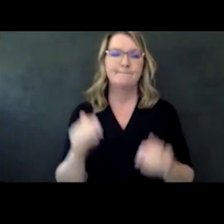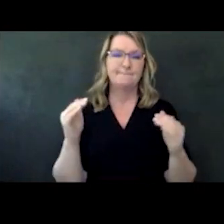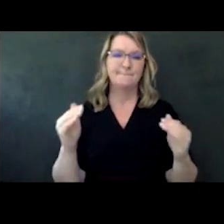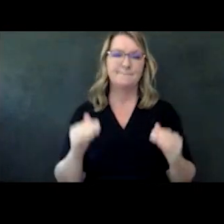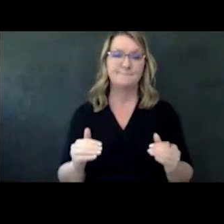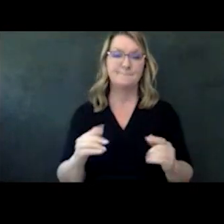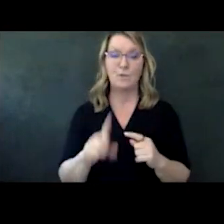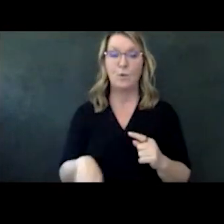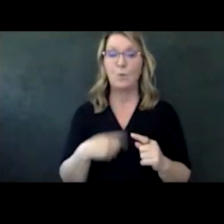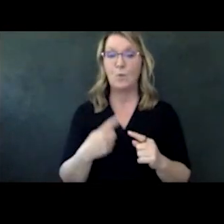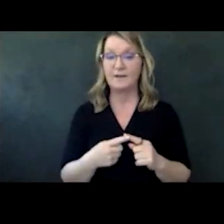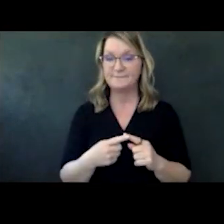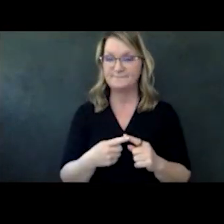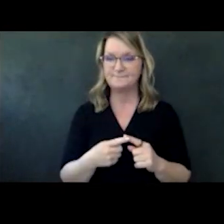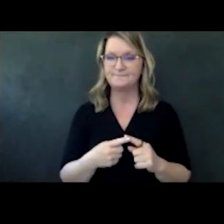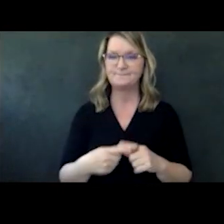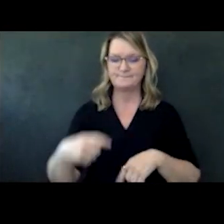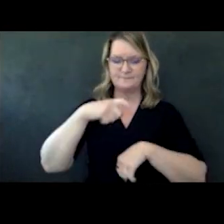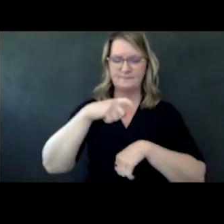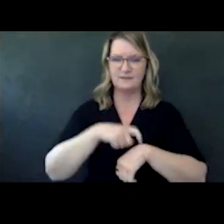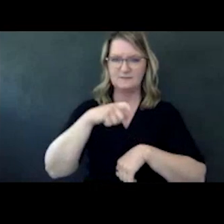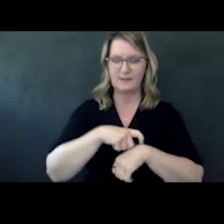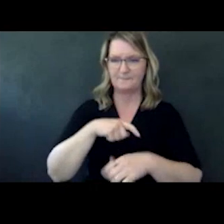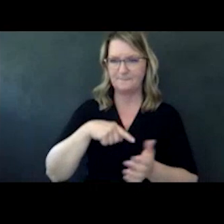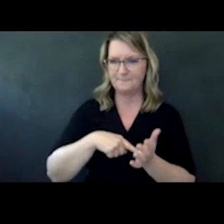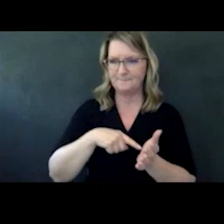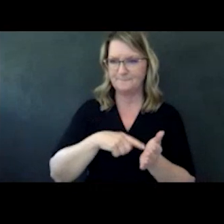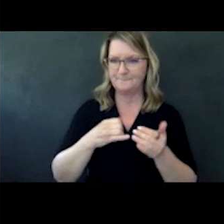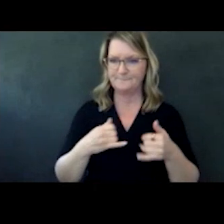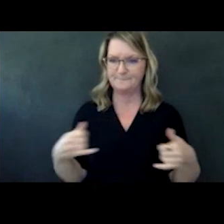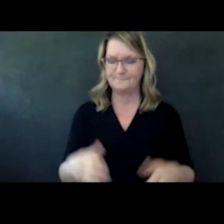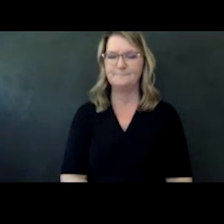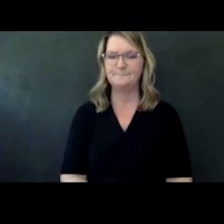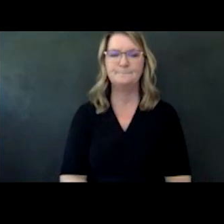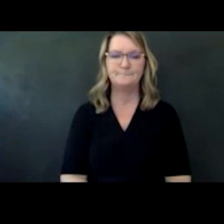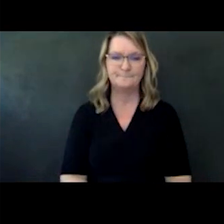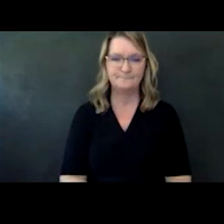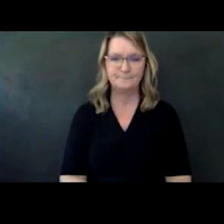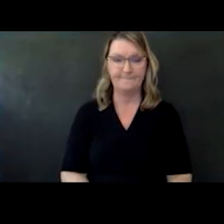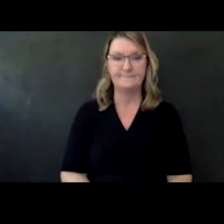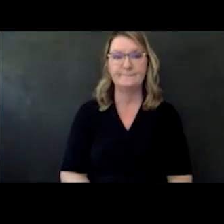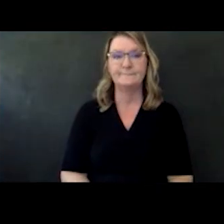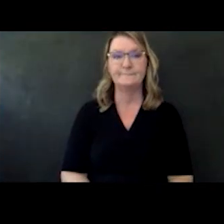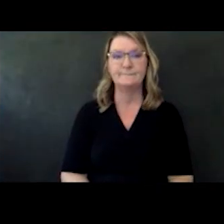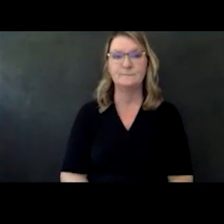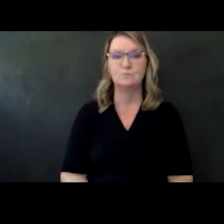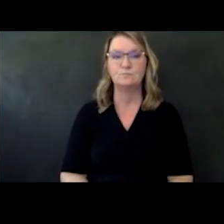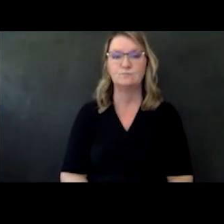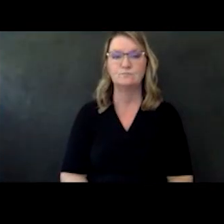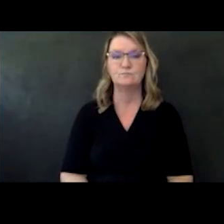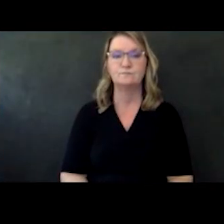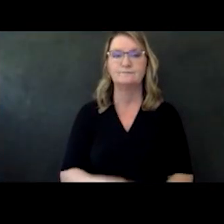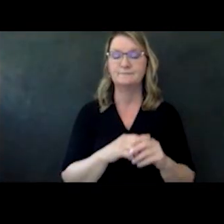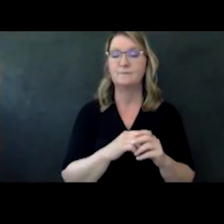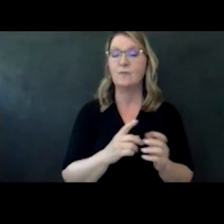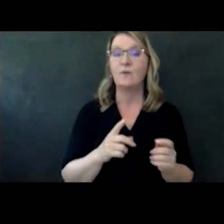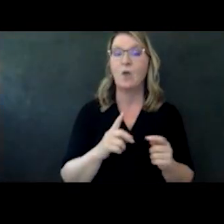when setting a timeline. Slide 30, when establishing